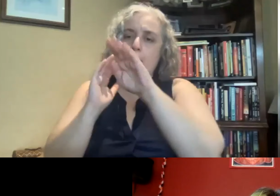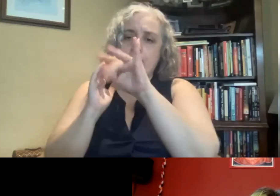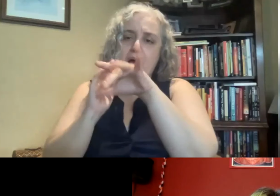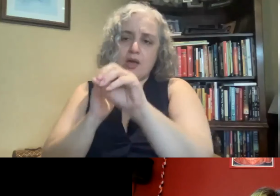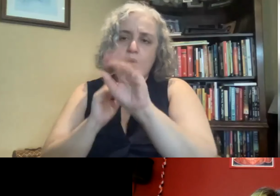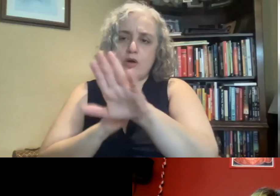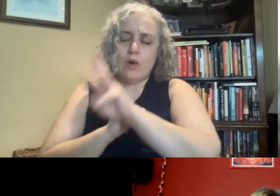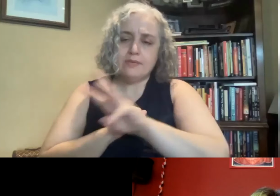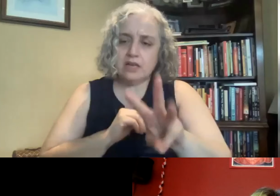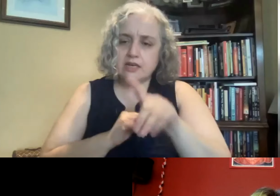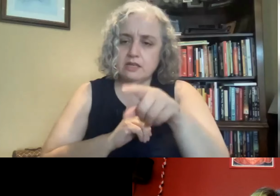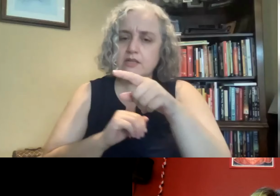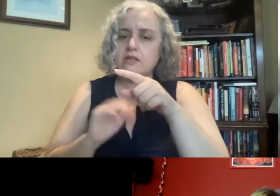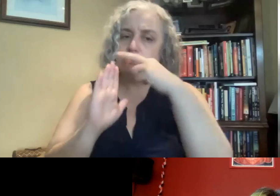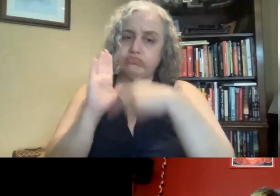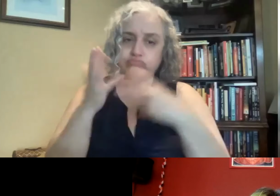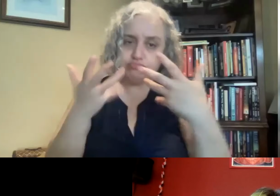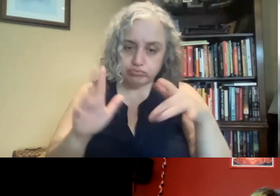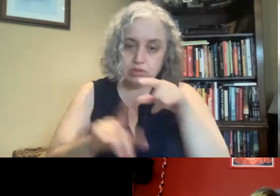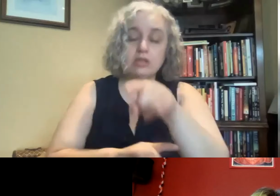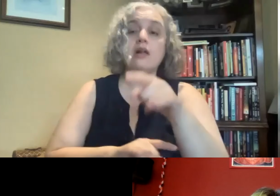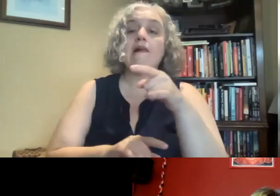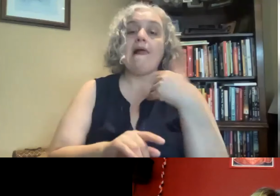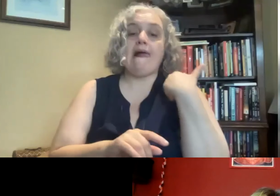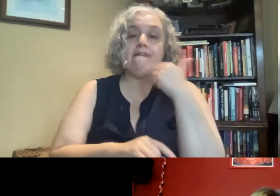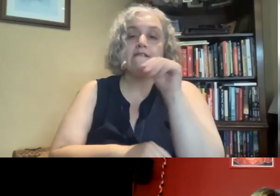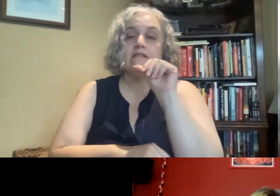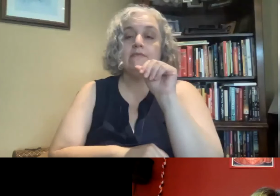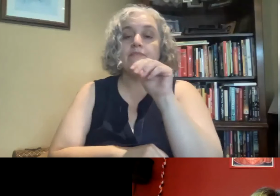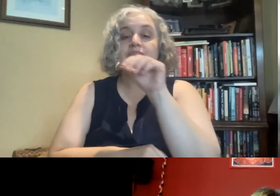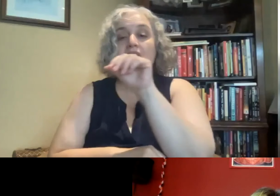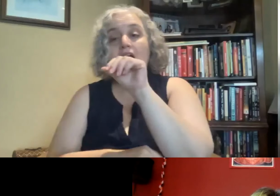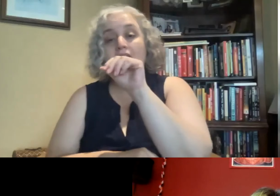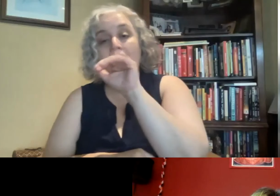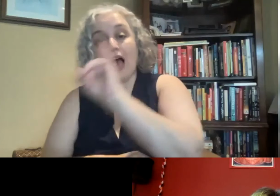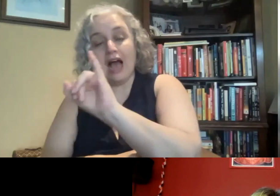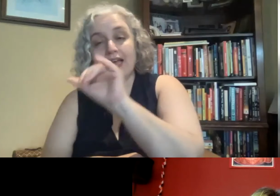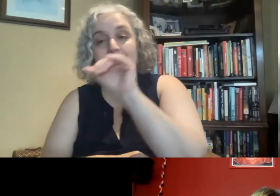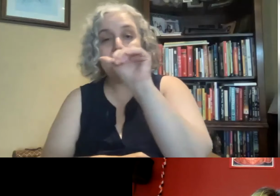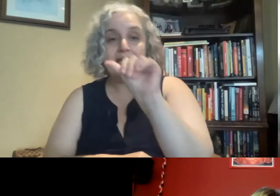AI and disability is her world